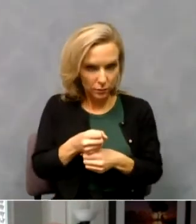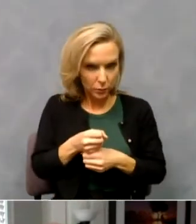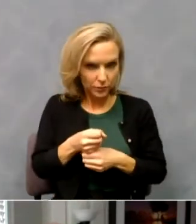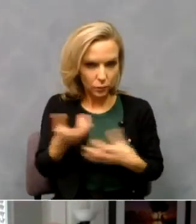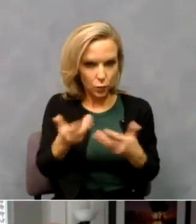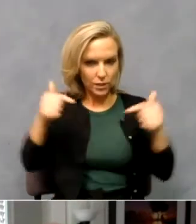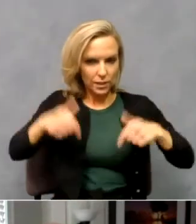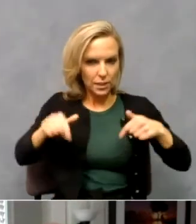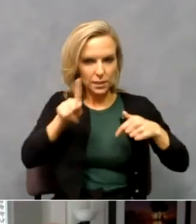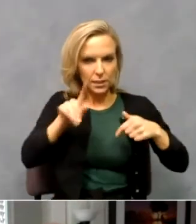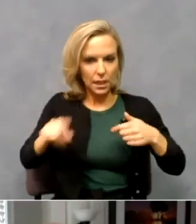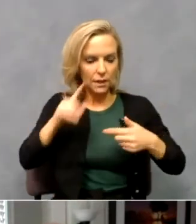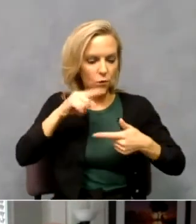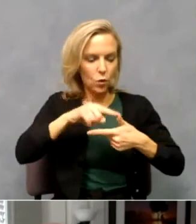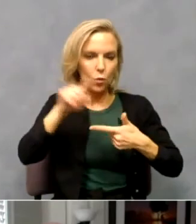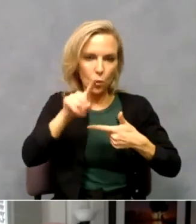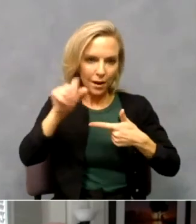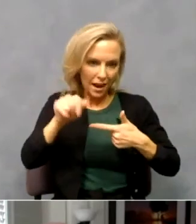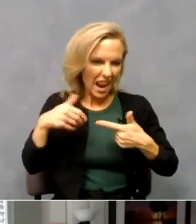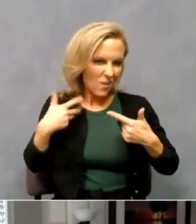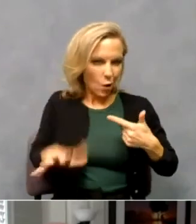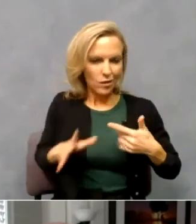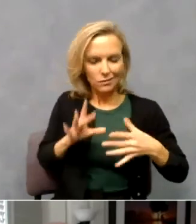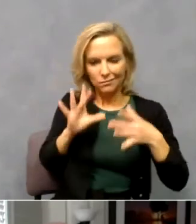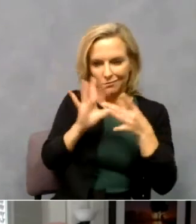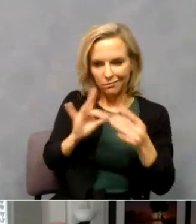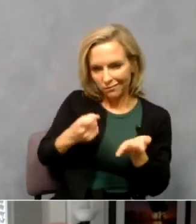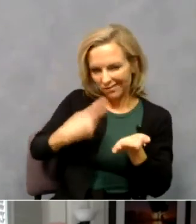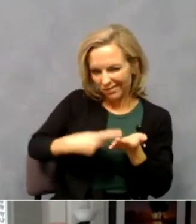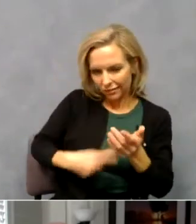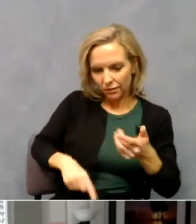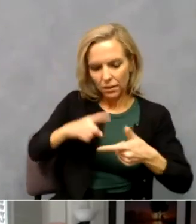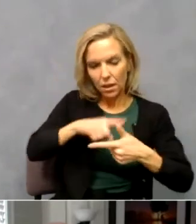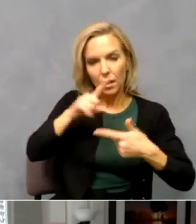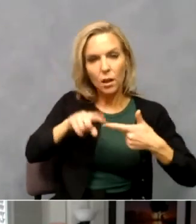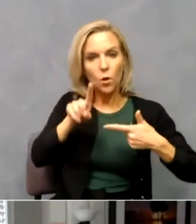one A, which I've already talked about, and phase one B so again for phase one